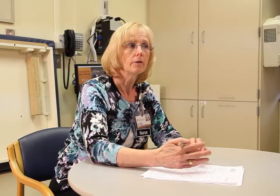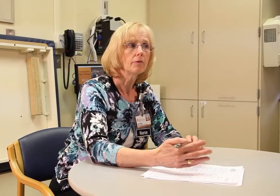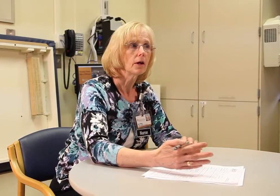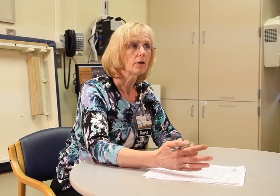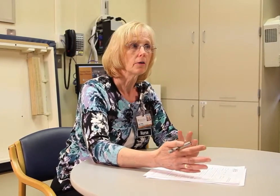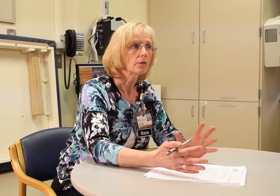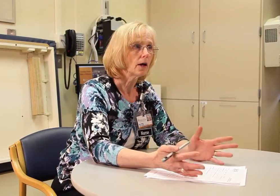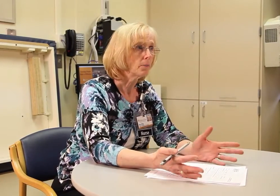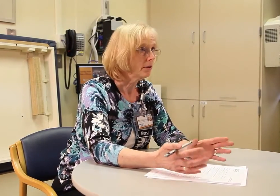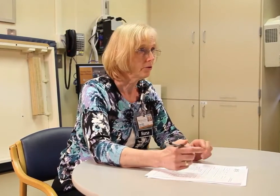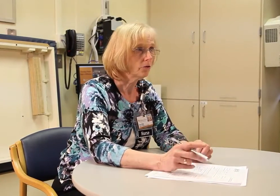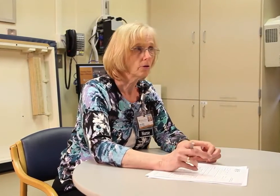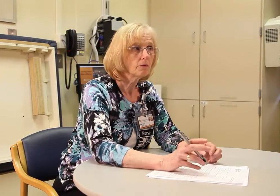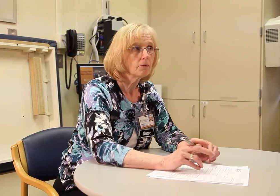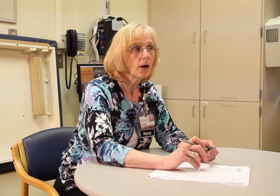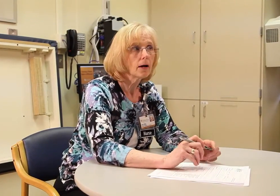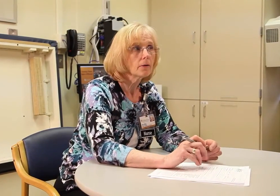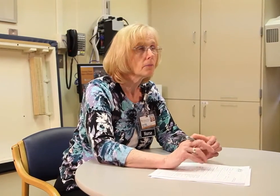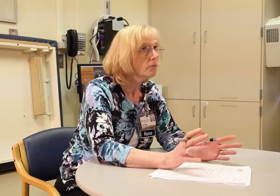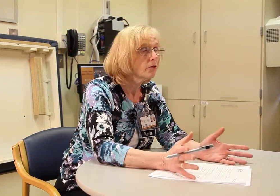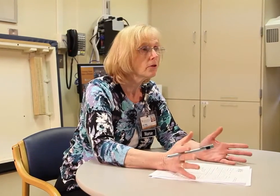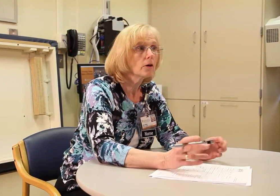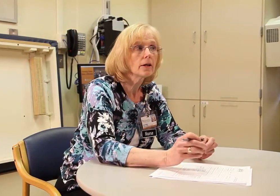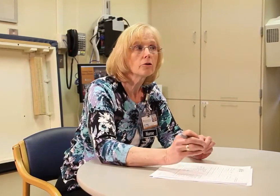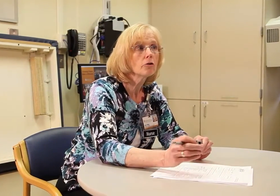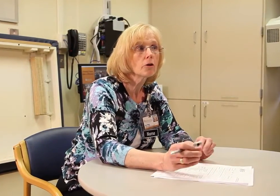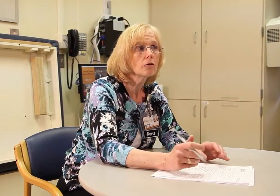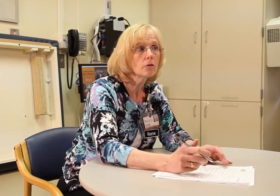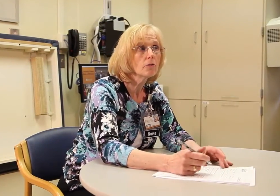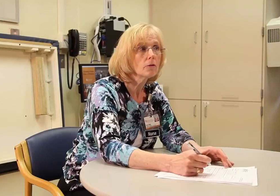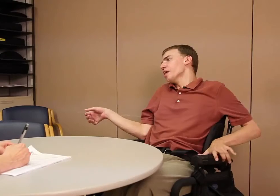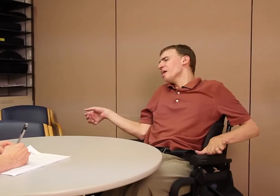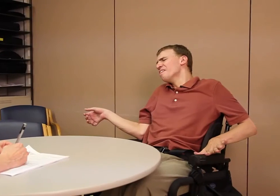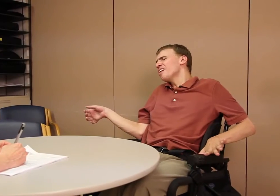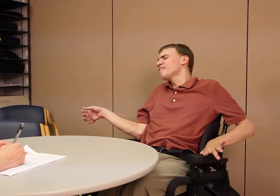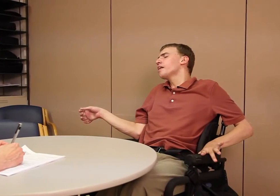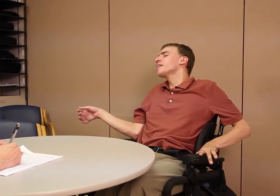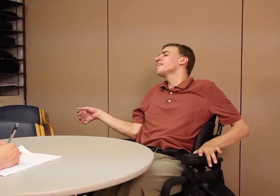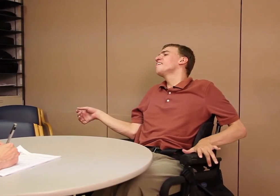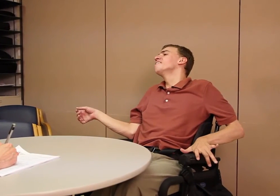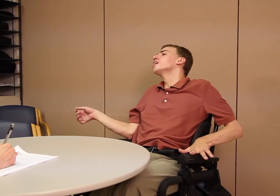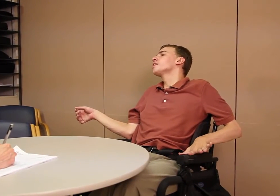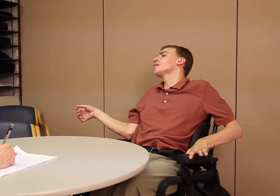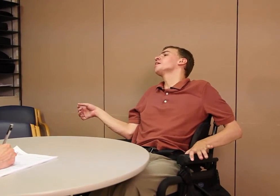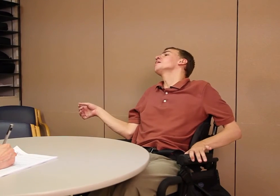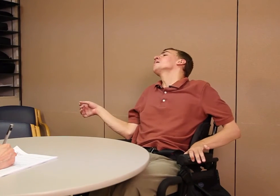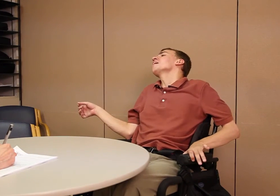if there's additional physical conditions or concerns? - Over the past two months,